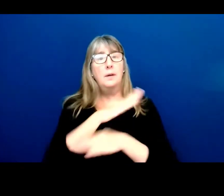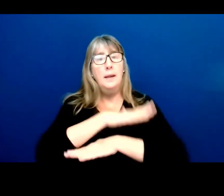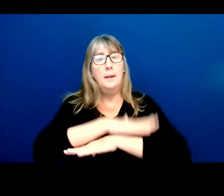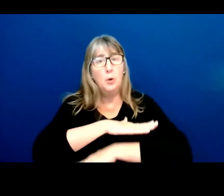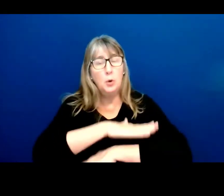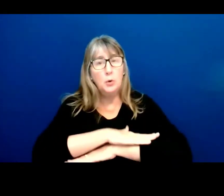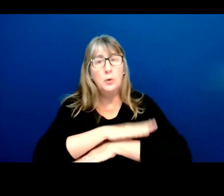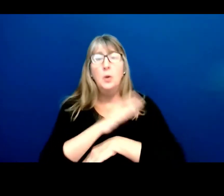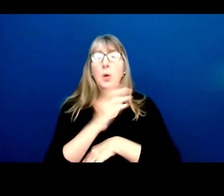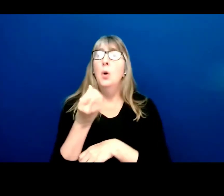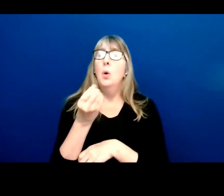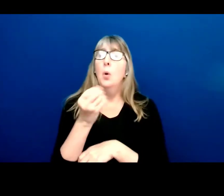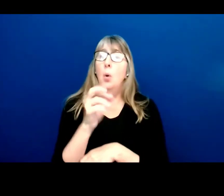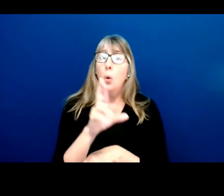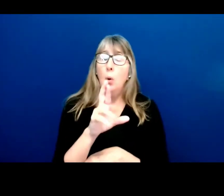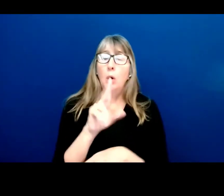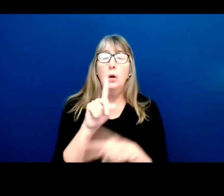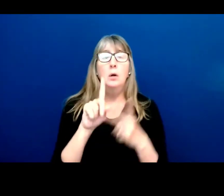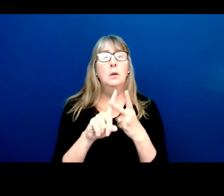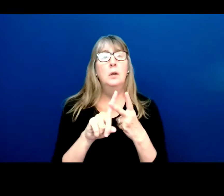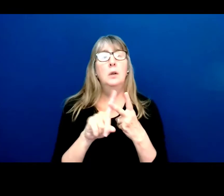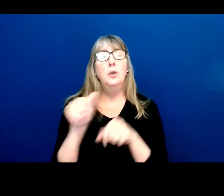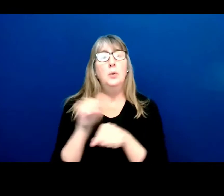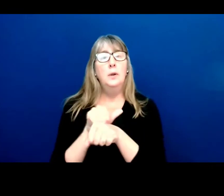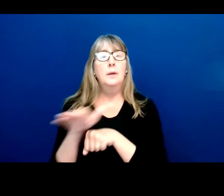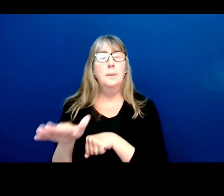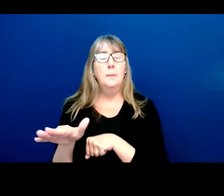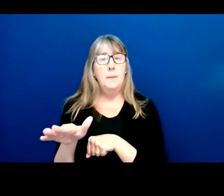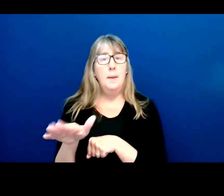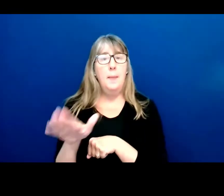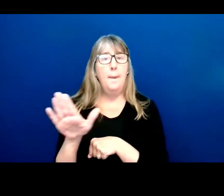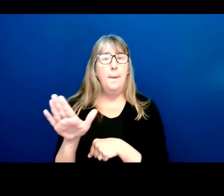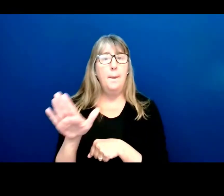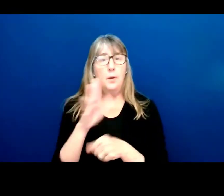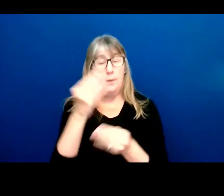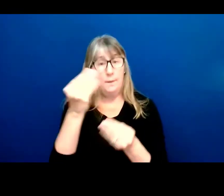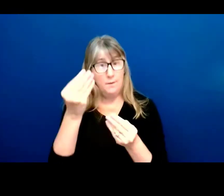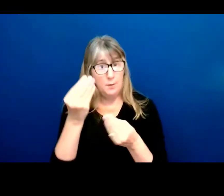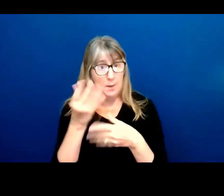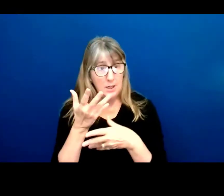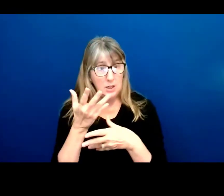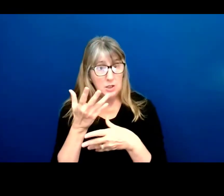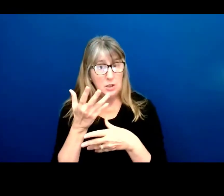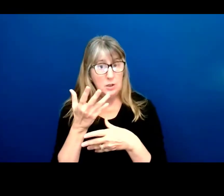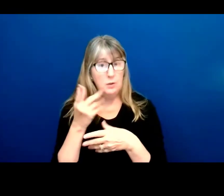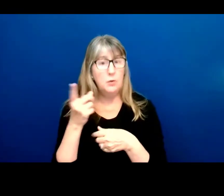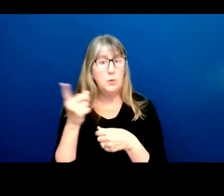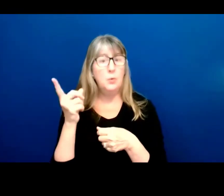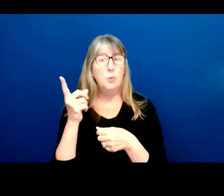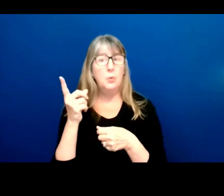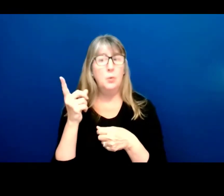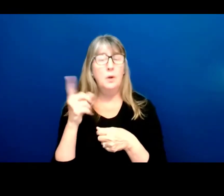or you can also submit your information to the FCOI mailbox,